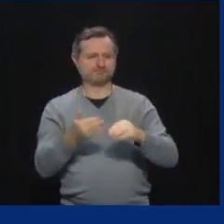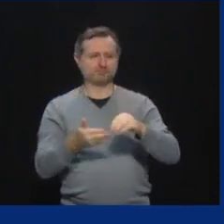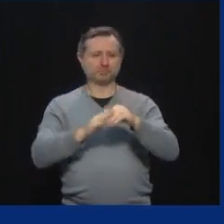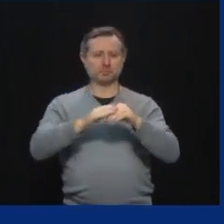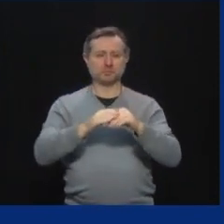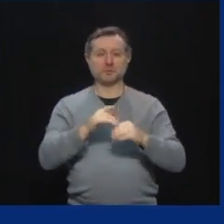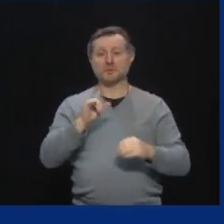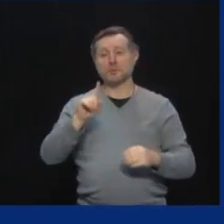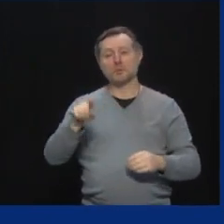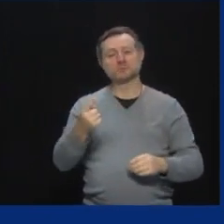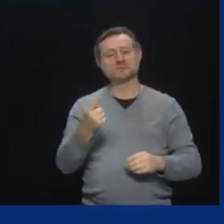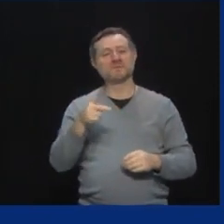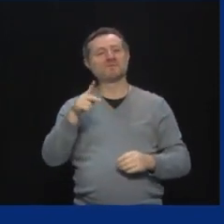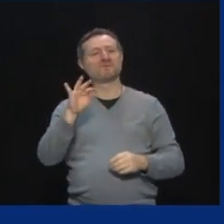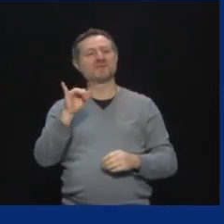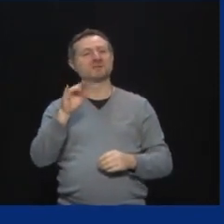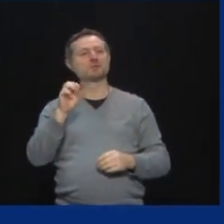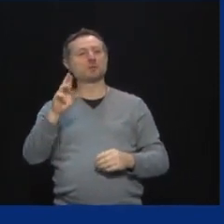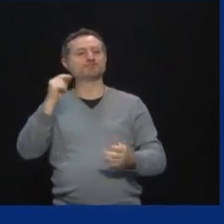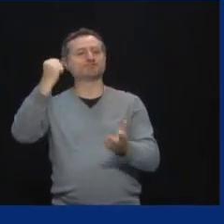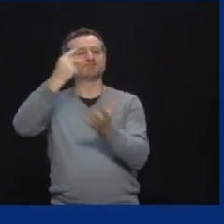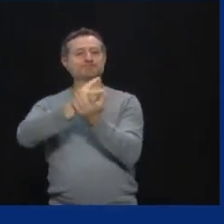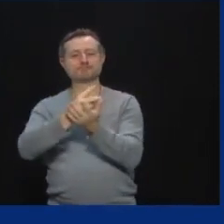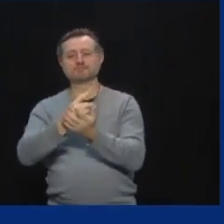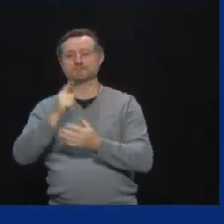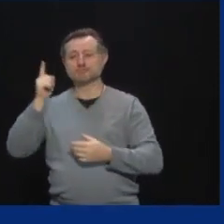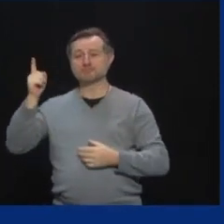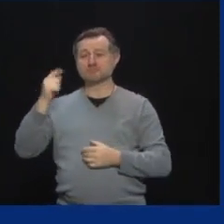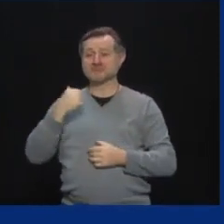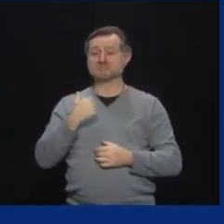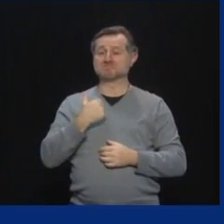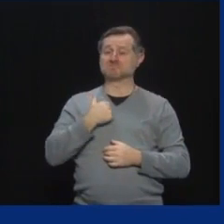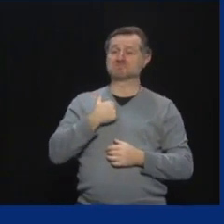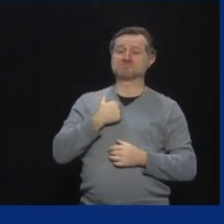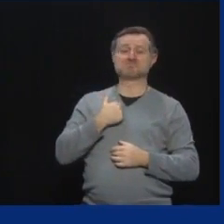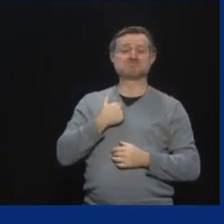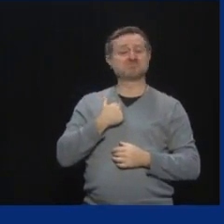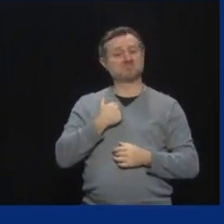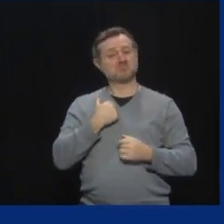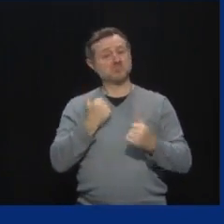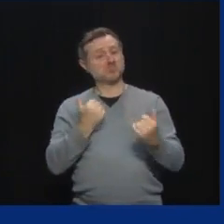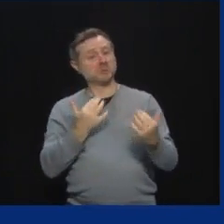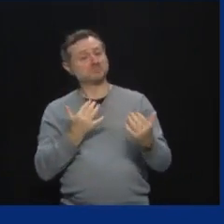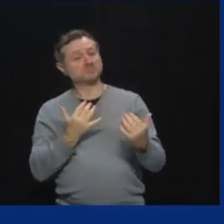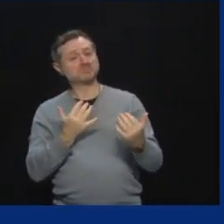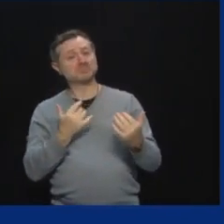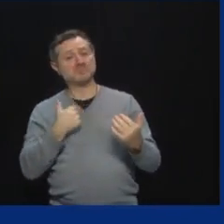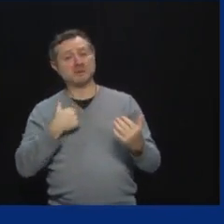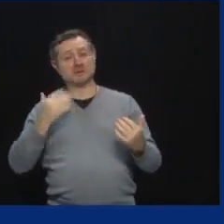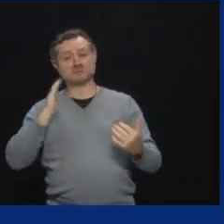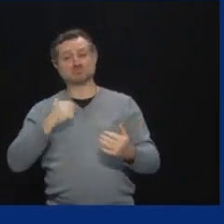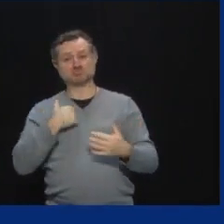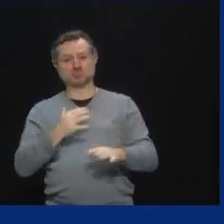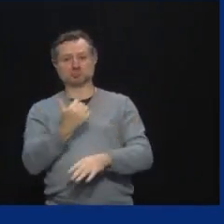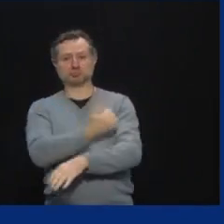reinforce that. I have to continue waiting. I was a J. And J. Back in March so we're hoping that those approvals come through soon. We know